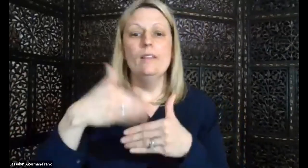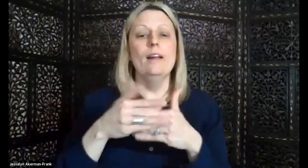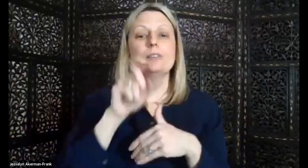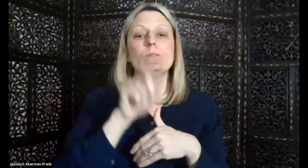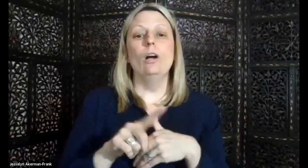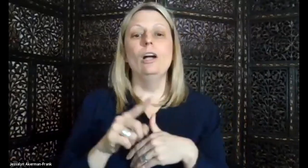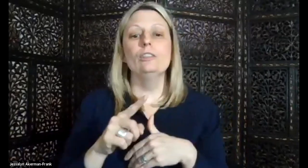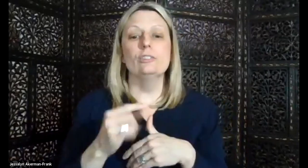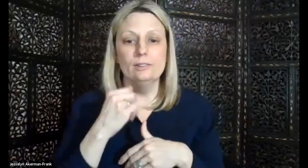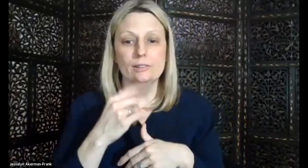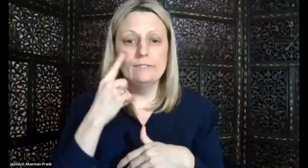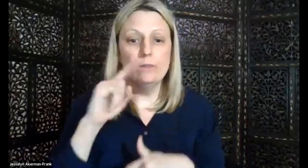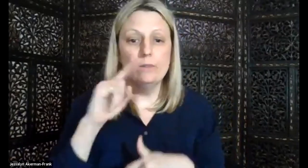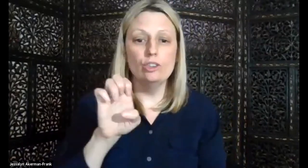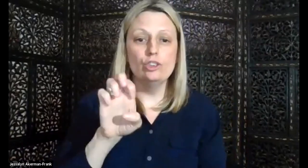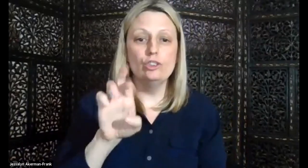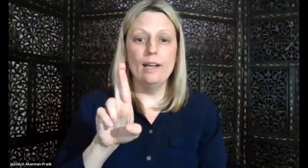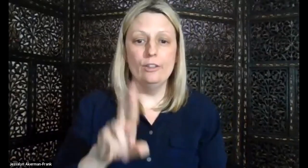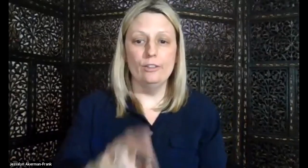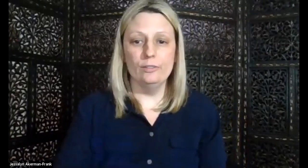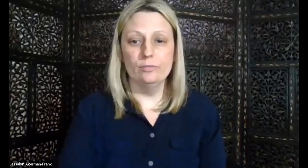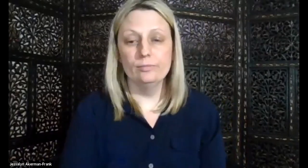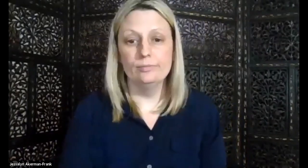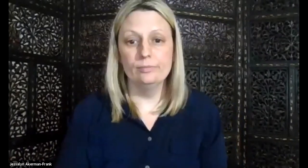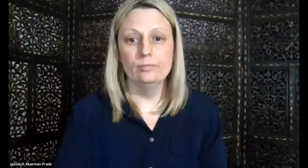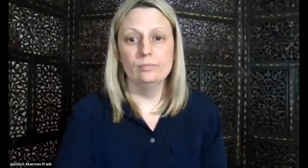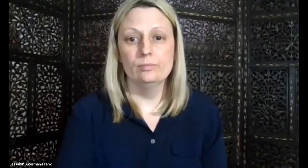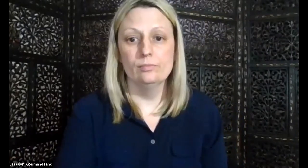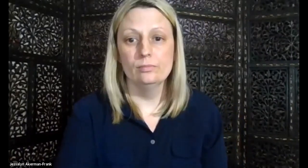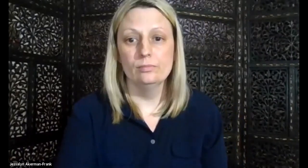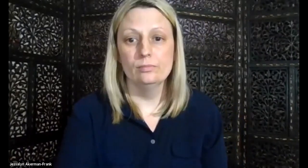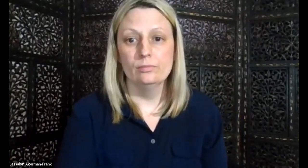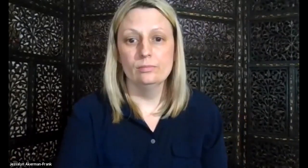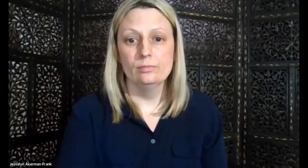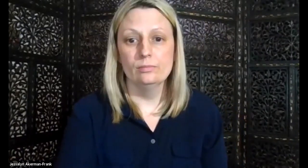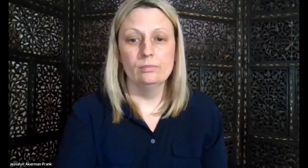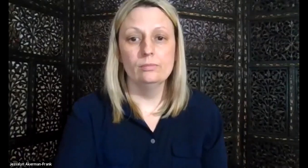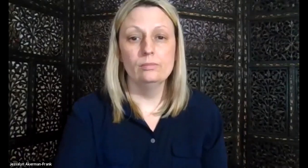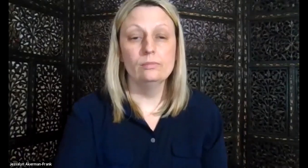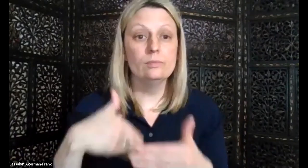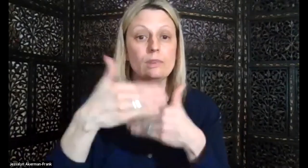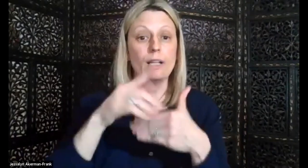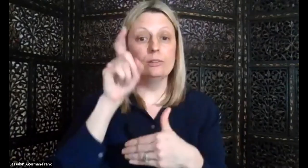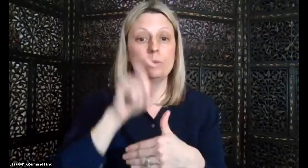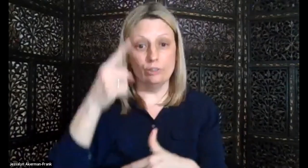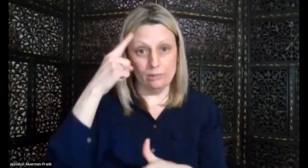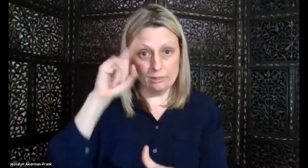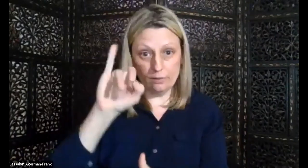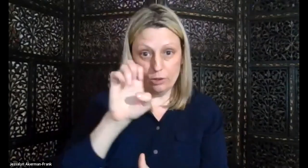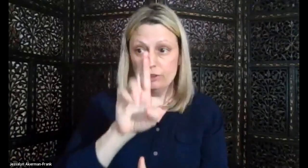onto the next question. Jessalyn: Thank you so much, Sarah.